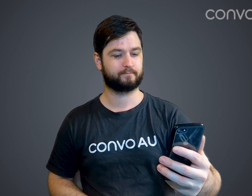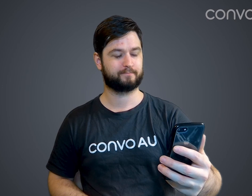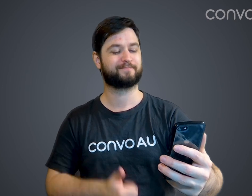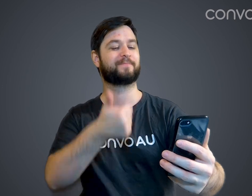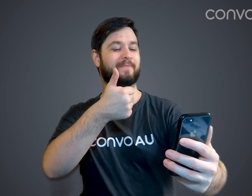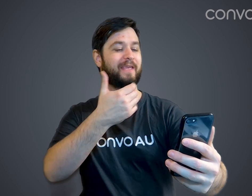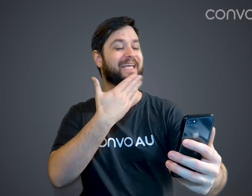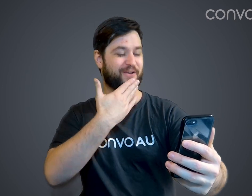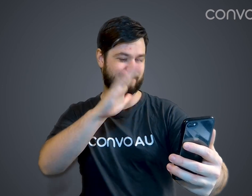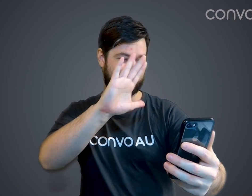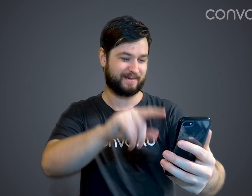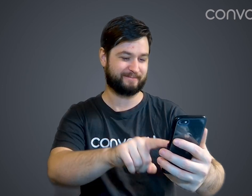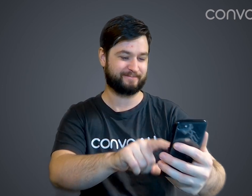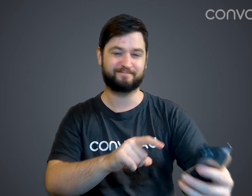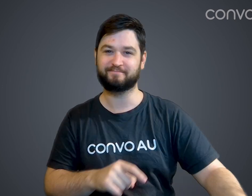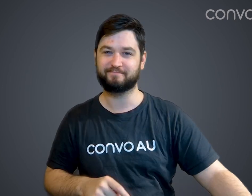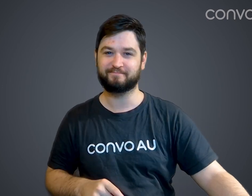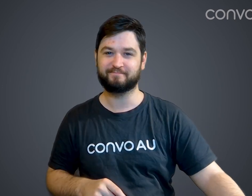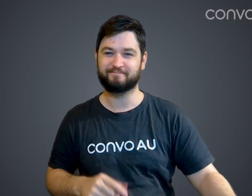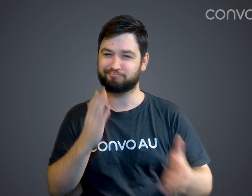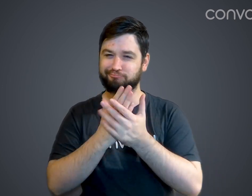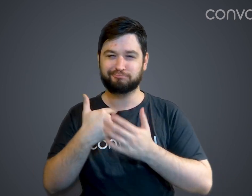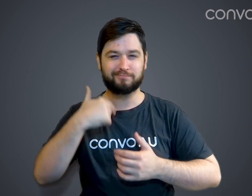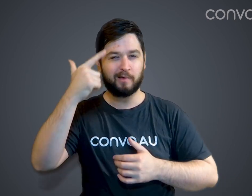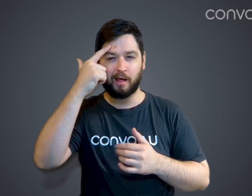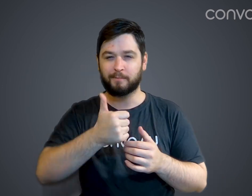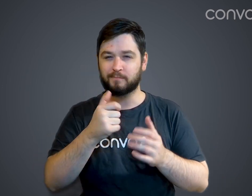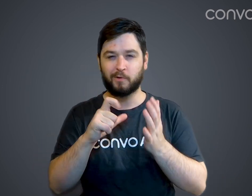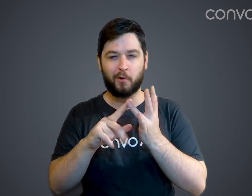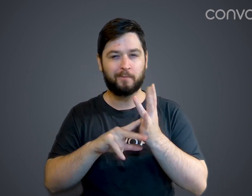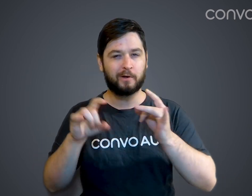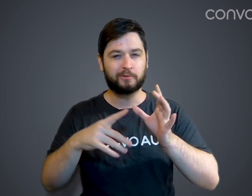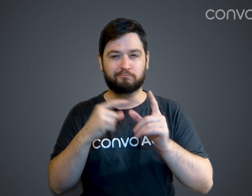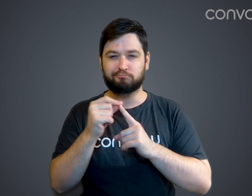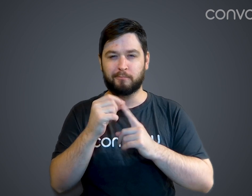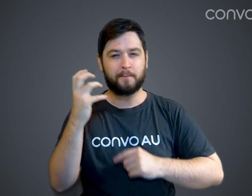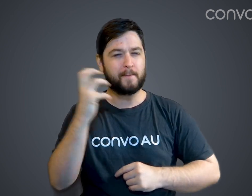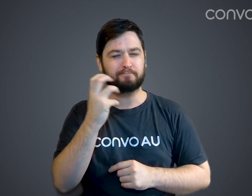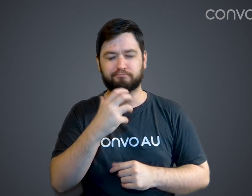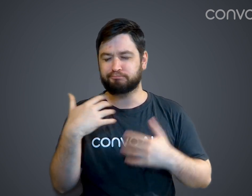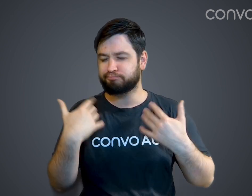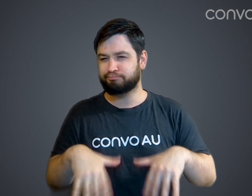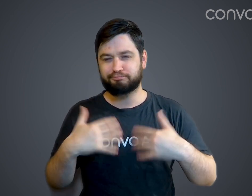Thank you, bye. I really love the Convo Australia app, it’s truly phenomenal!